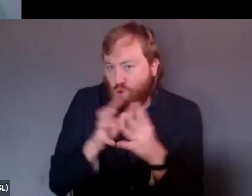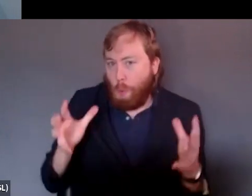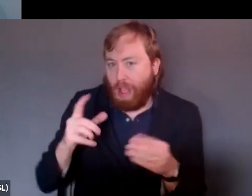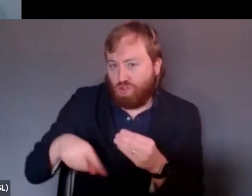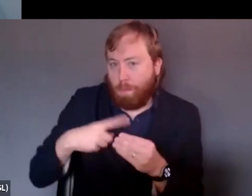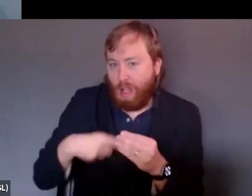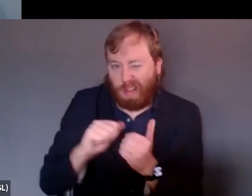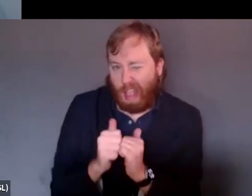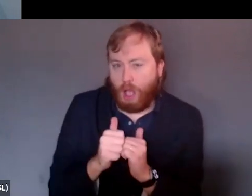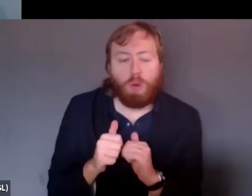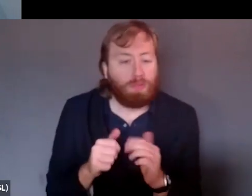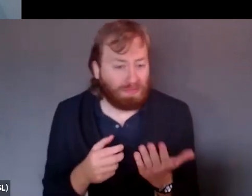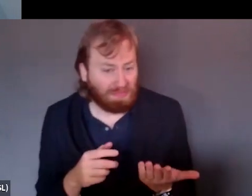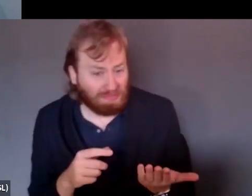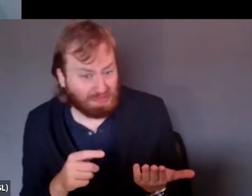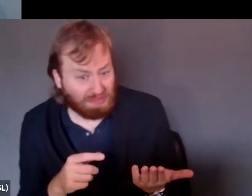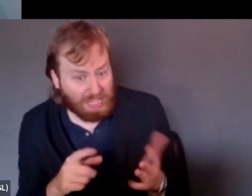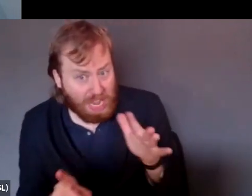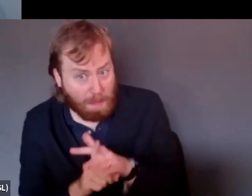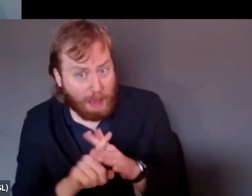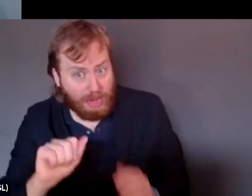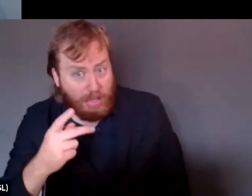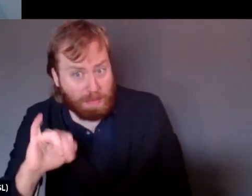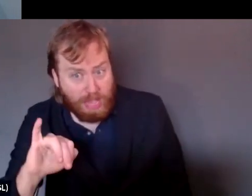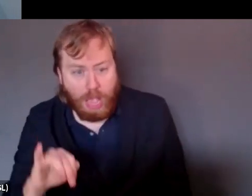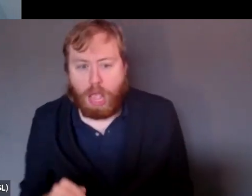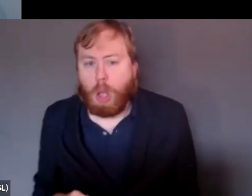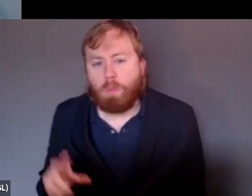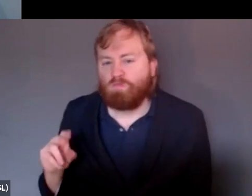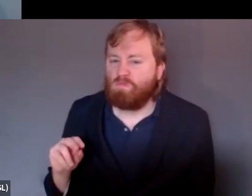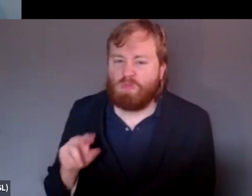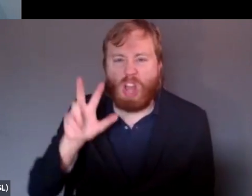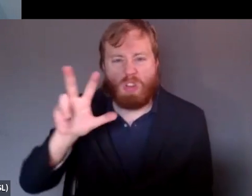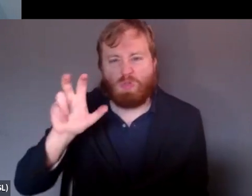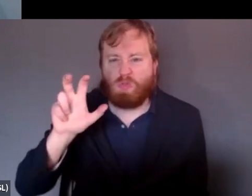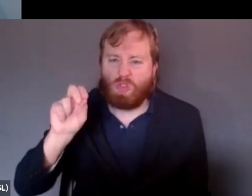It's like a, what, 30,000 or 40,000 row CSV file that we then import and parse all that data